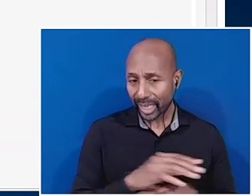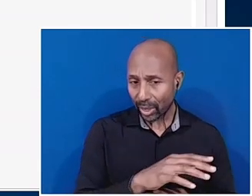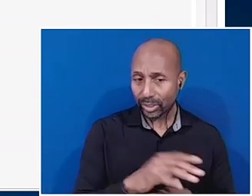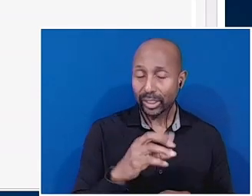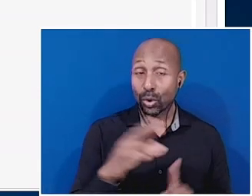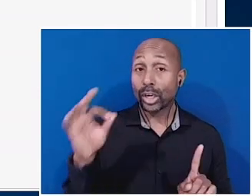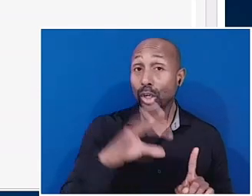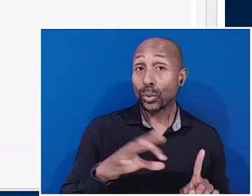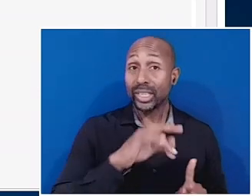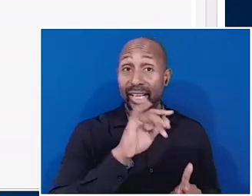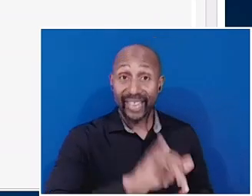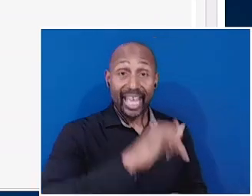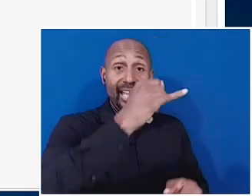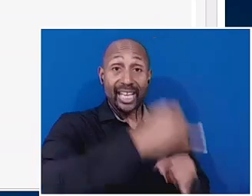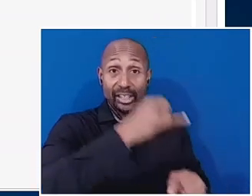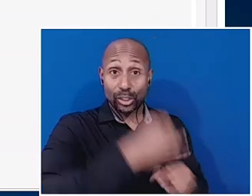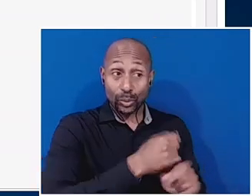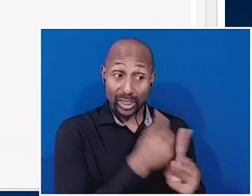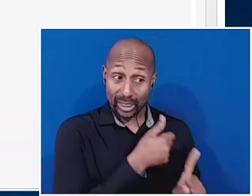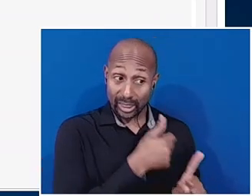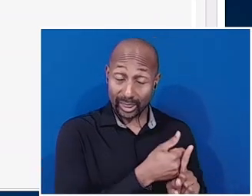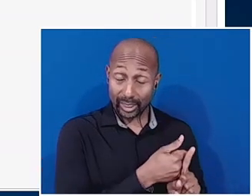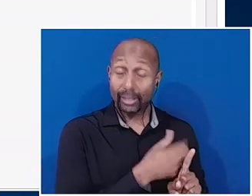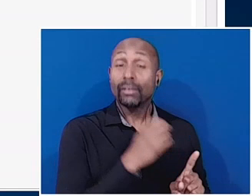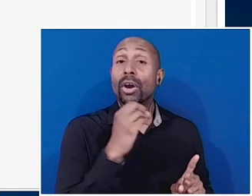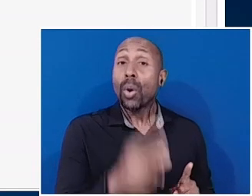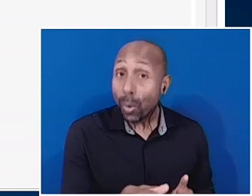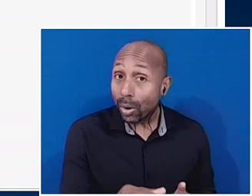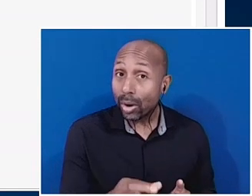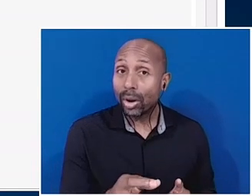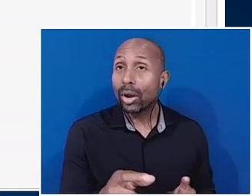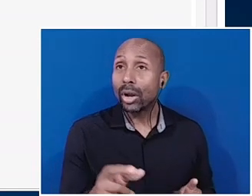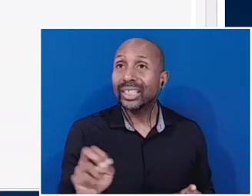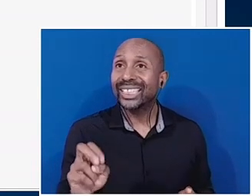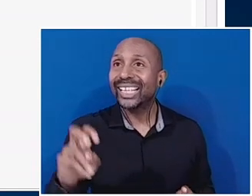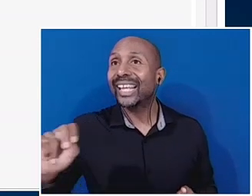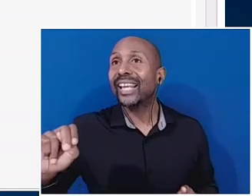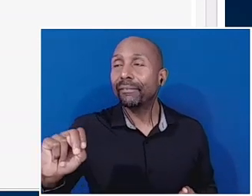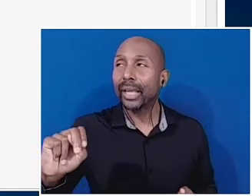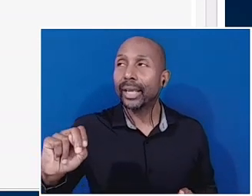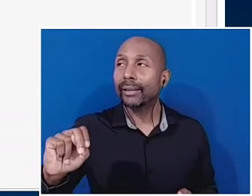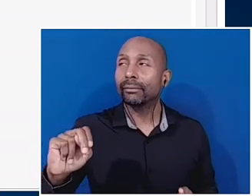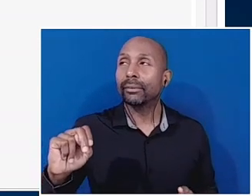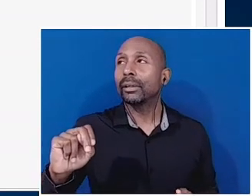or, even getting into a more direct role,